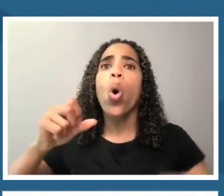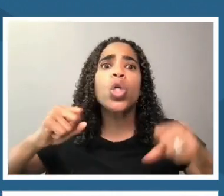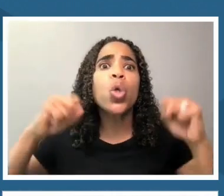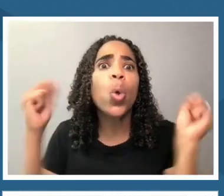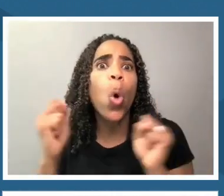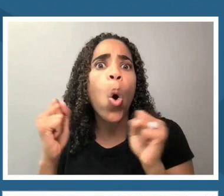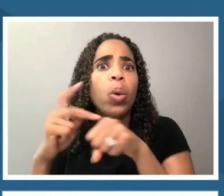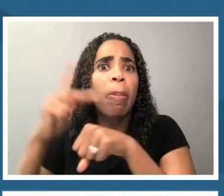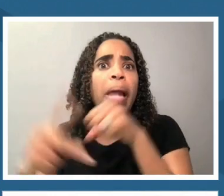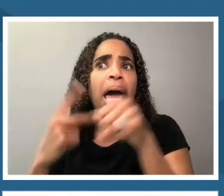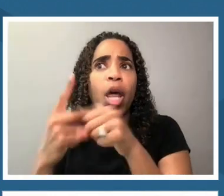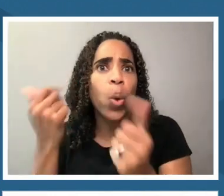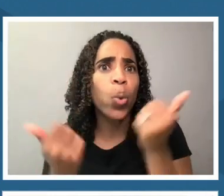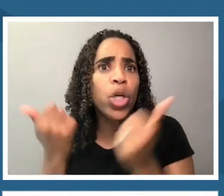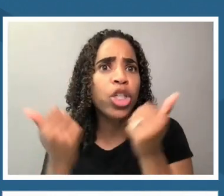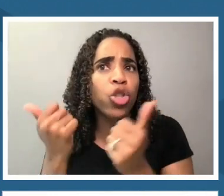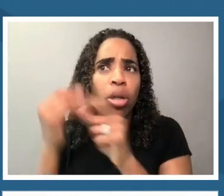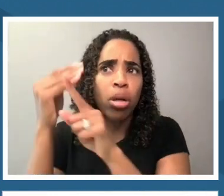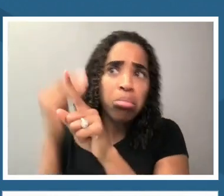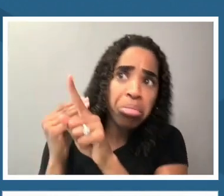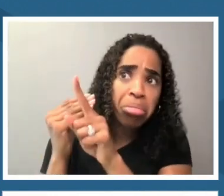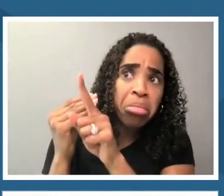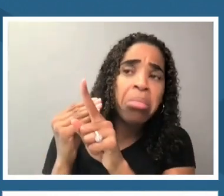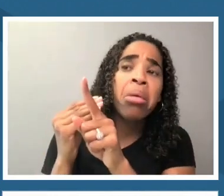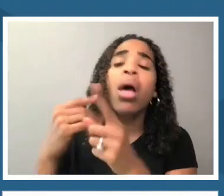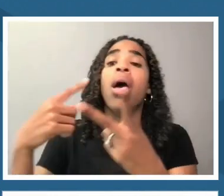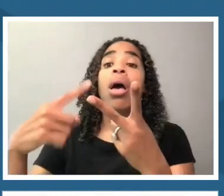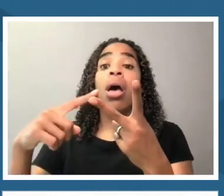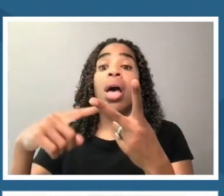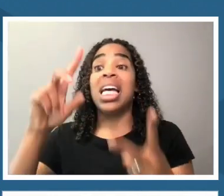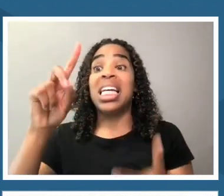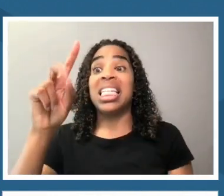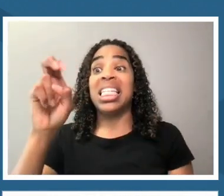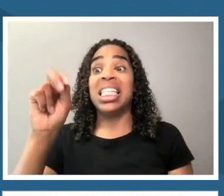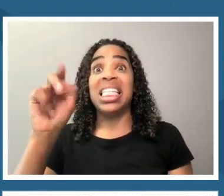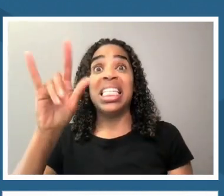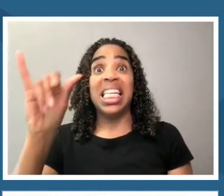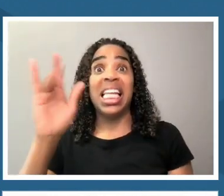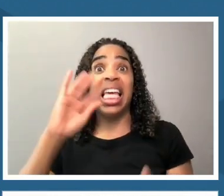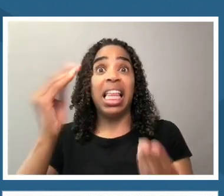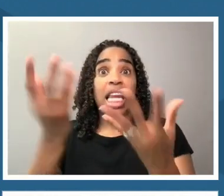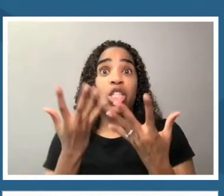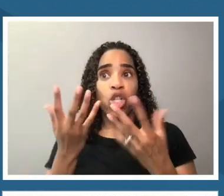and also from the density we can also tell you if what you are seeing instead